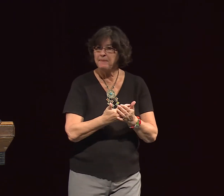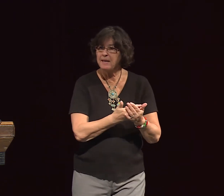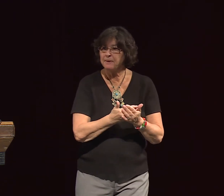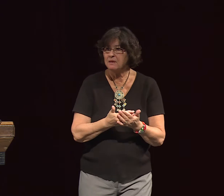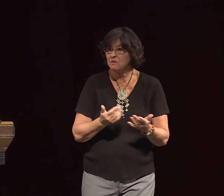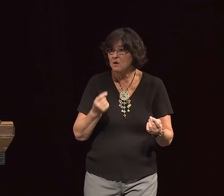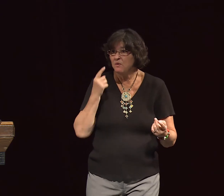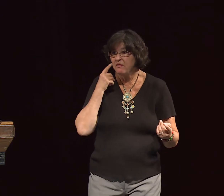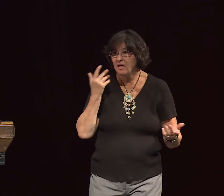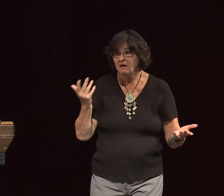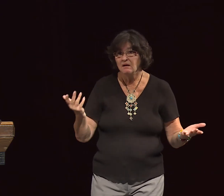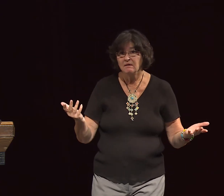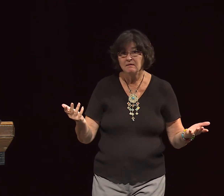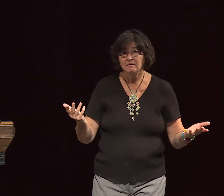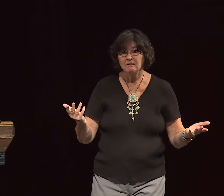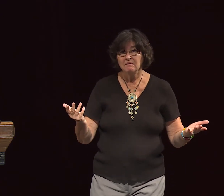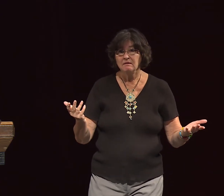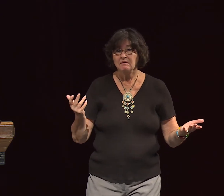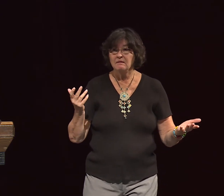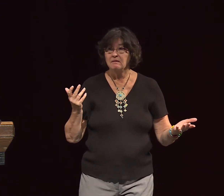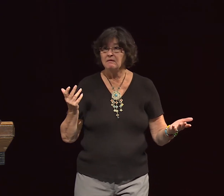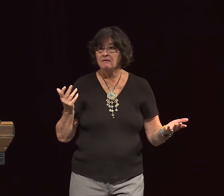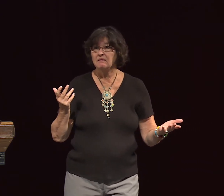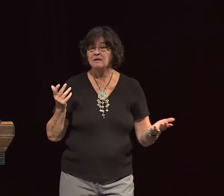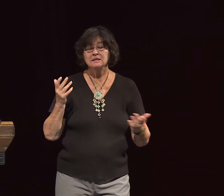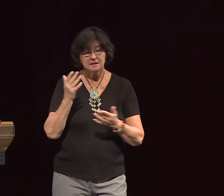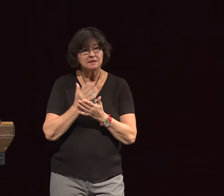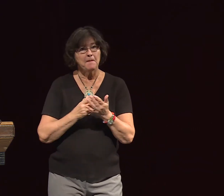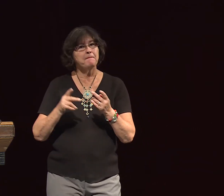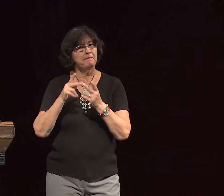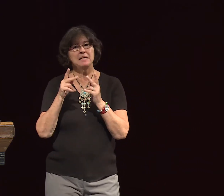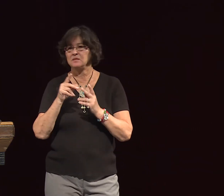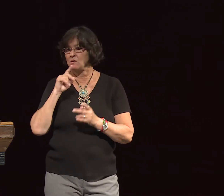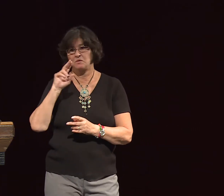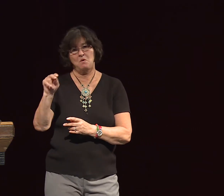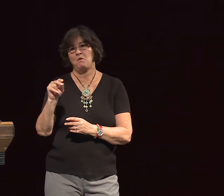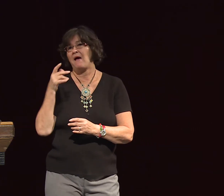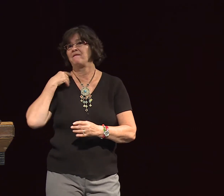Do we think that that's OK, or do you think that they should help the baby?